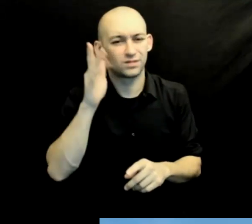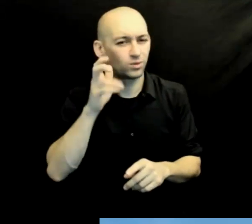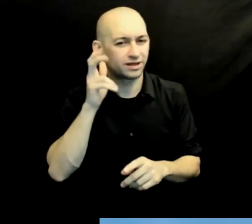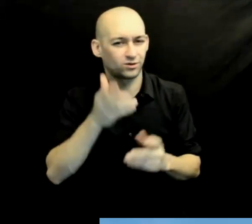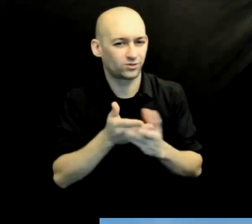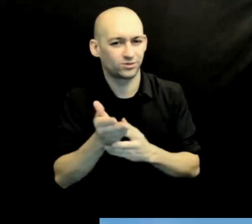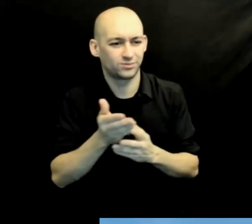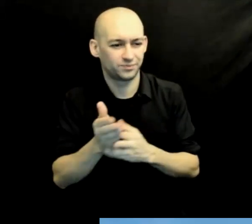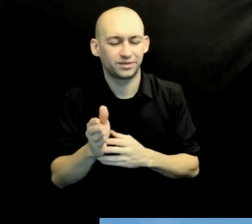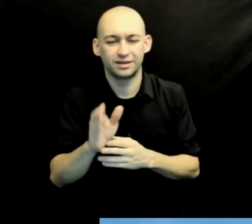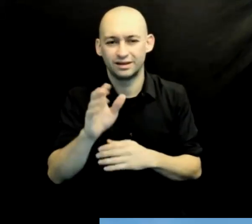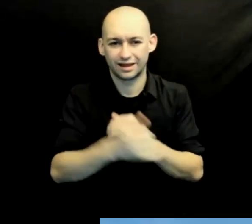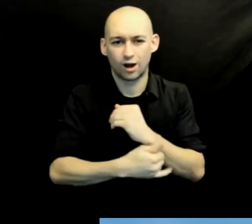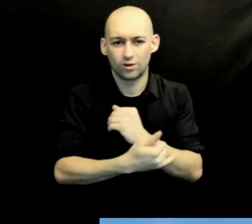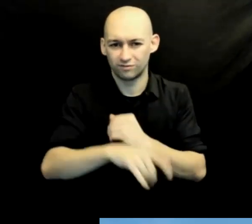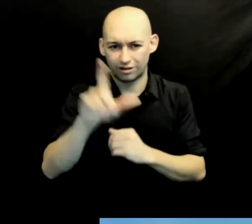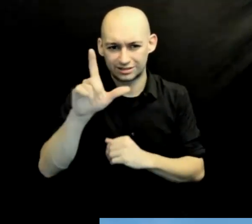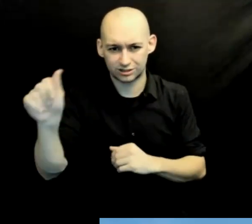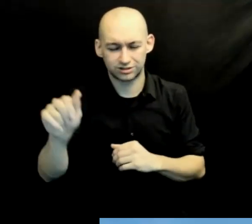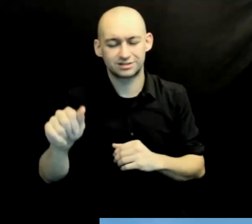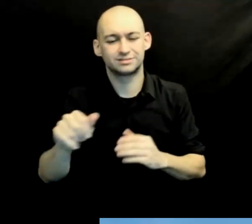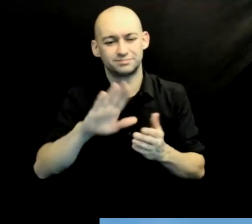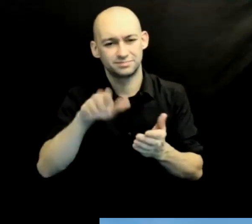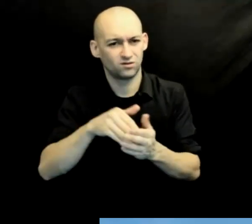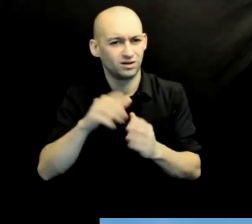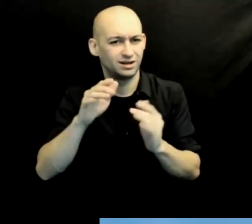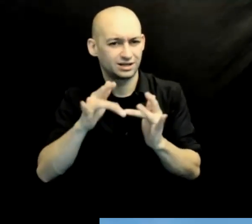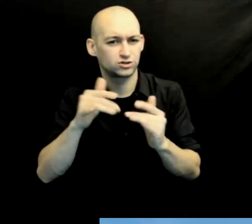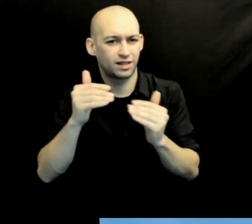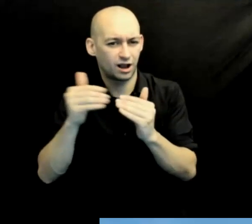of Los Angeles, Director of Digital Equity. So I am working closely with a variety of different